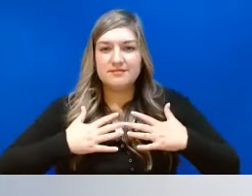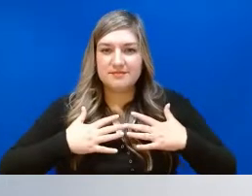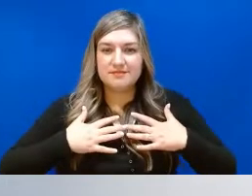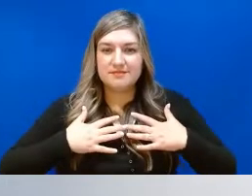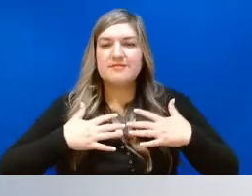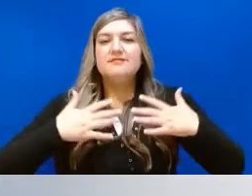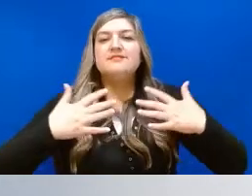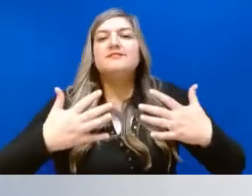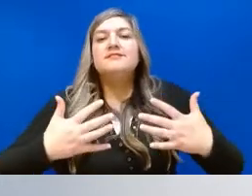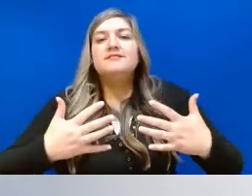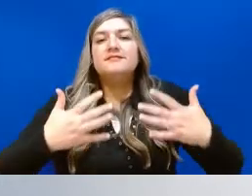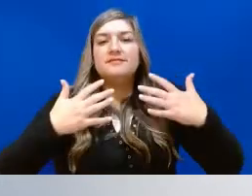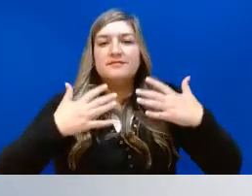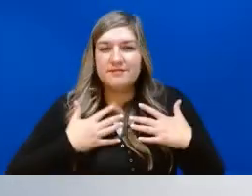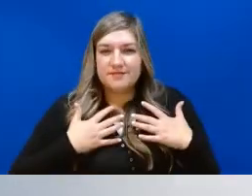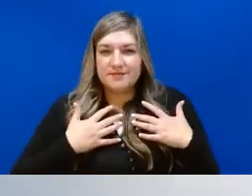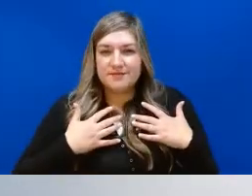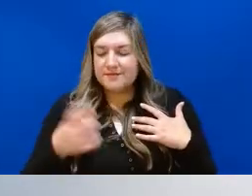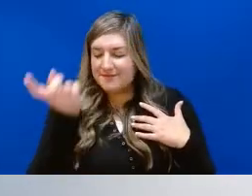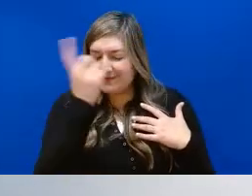You want to think about a time in your life when you're most happy